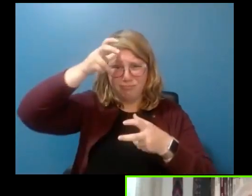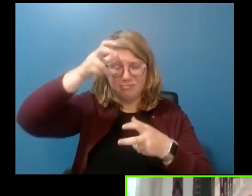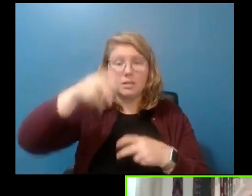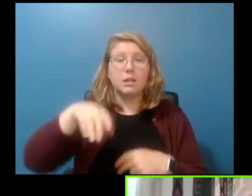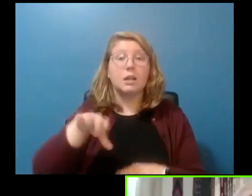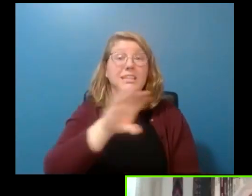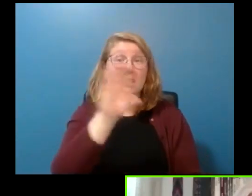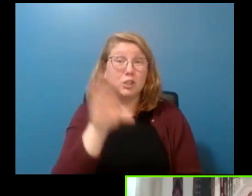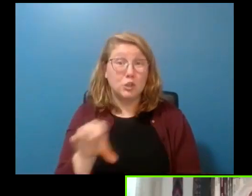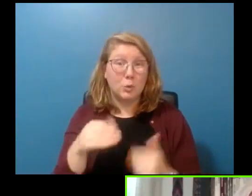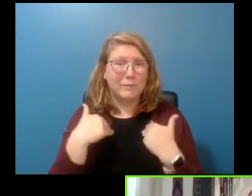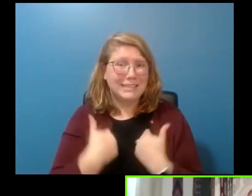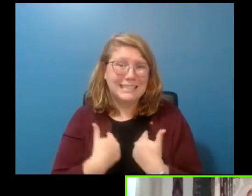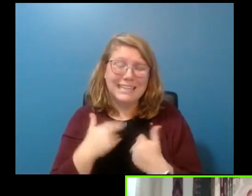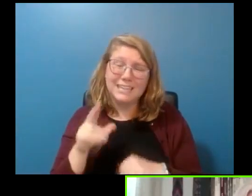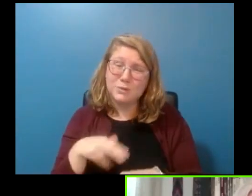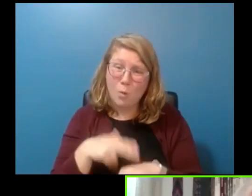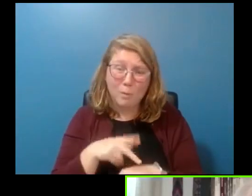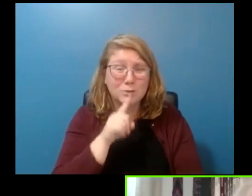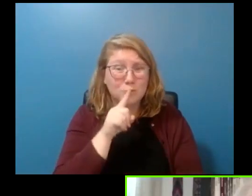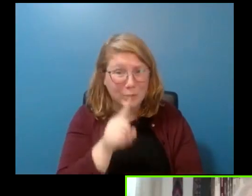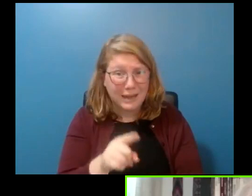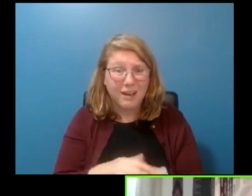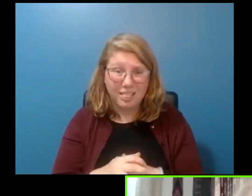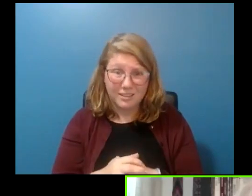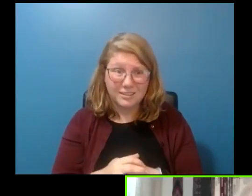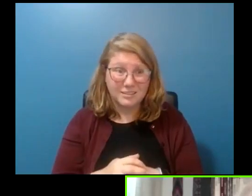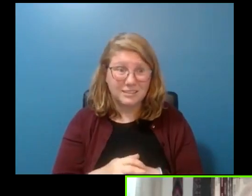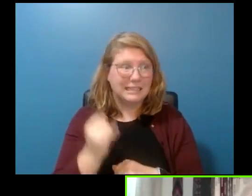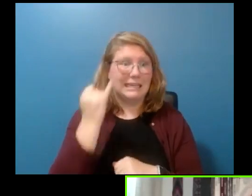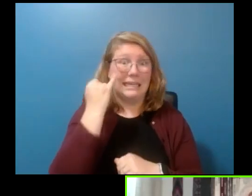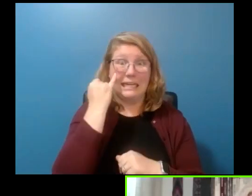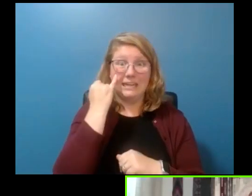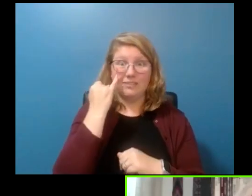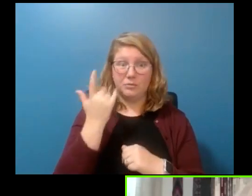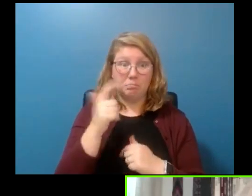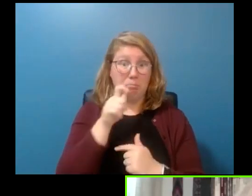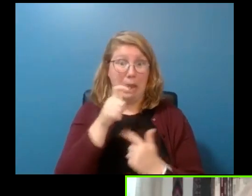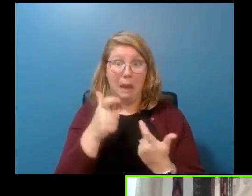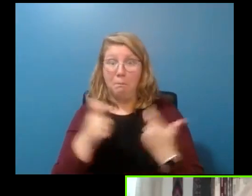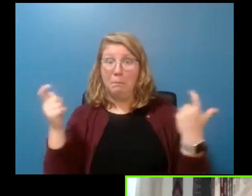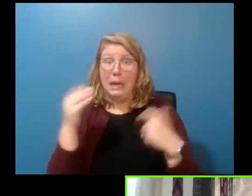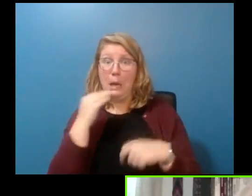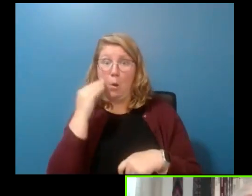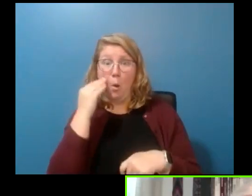you worried about interacting with them, but yet they needed support. And often the supports